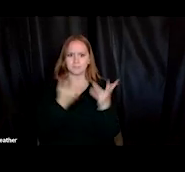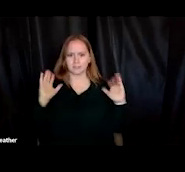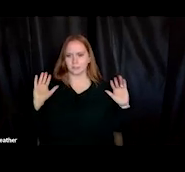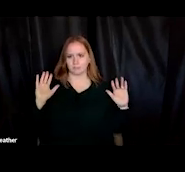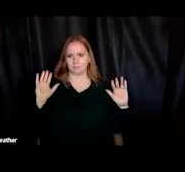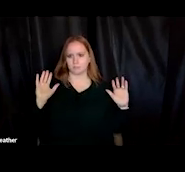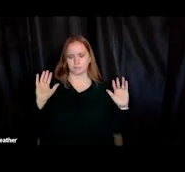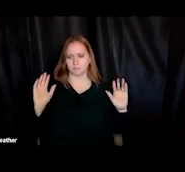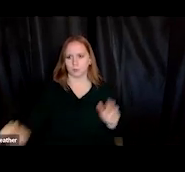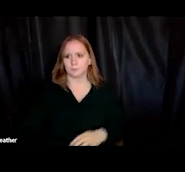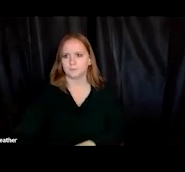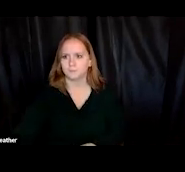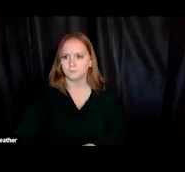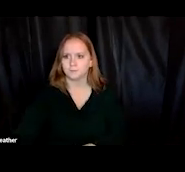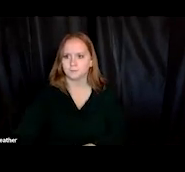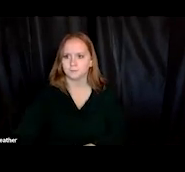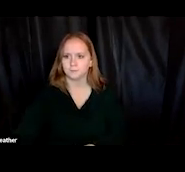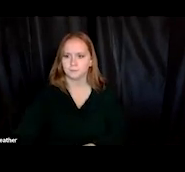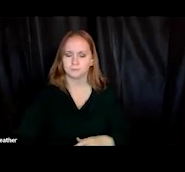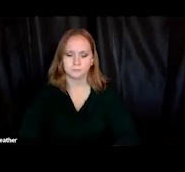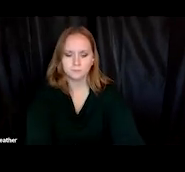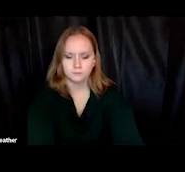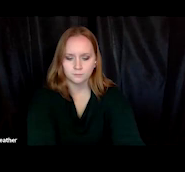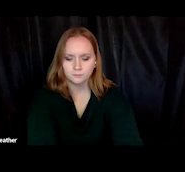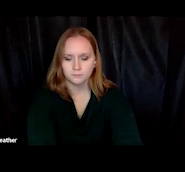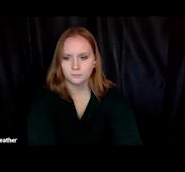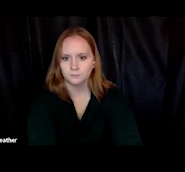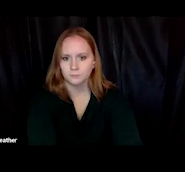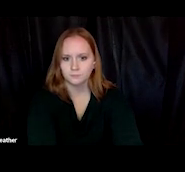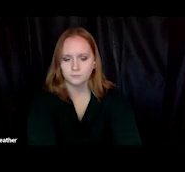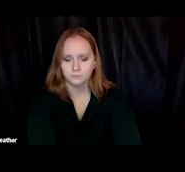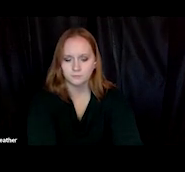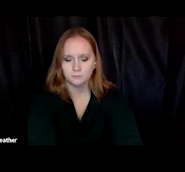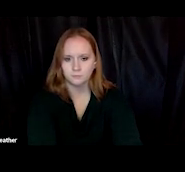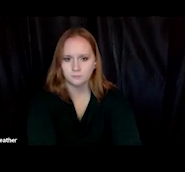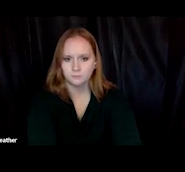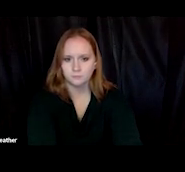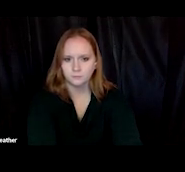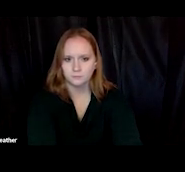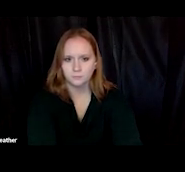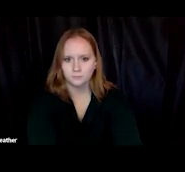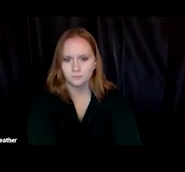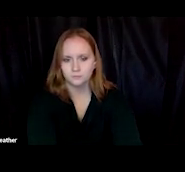And also to SOAR, you know, lastly, just the SOAR values.